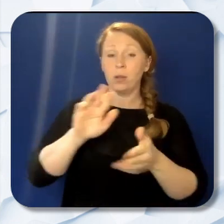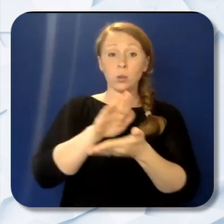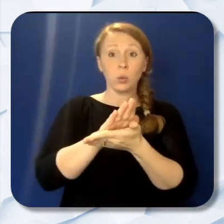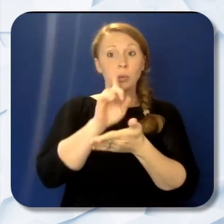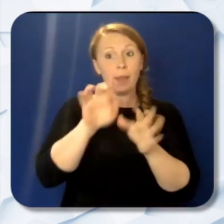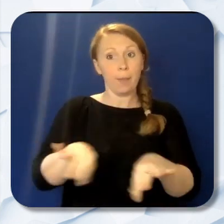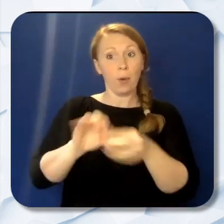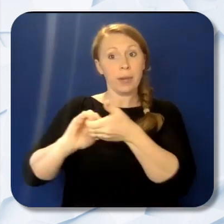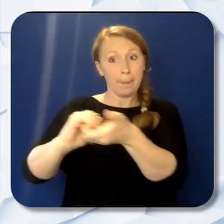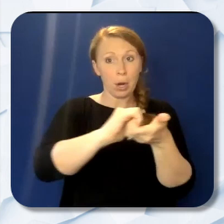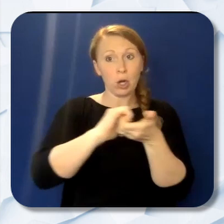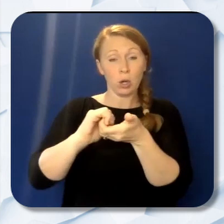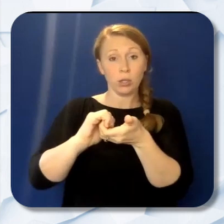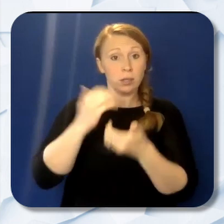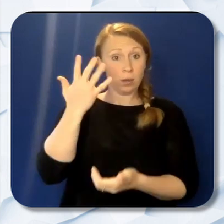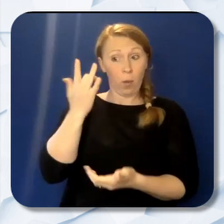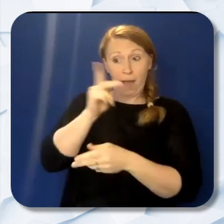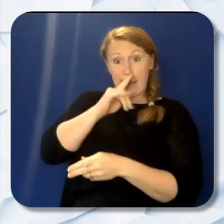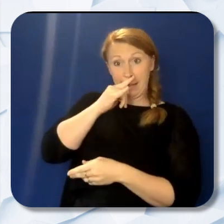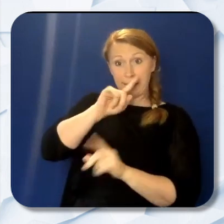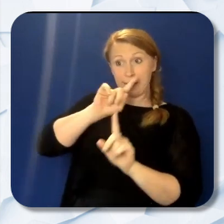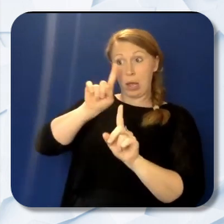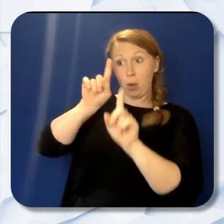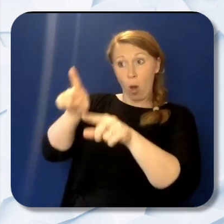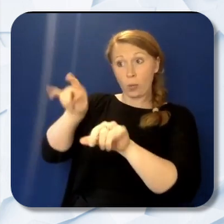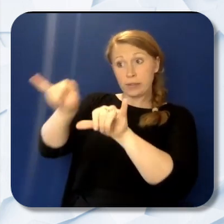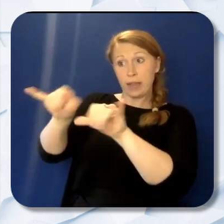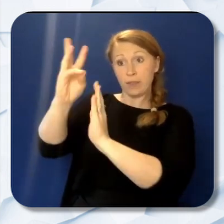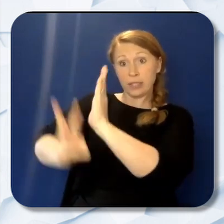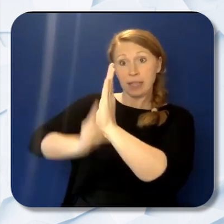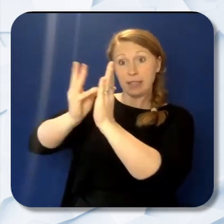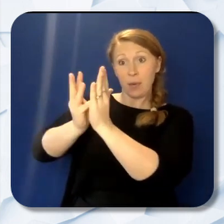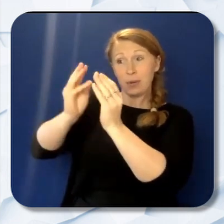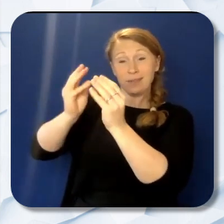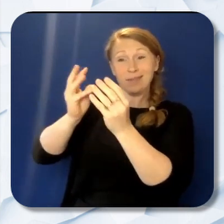It's where kids spend six hours a day, or for more than twelve years of their life. Uh, it's,